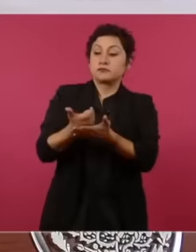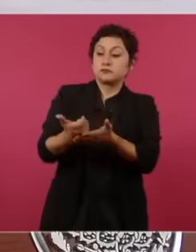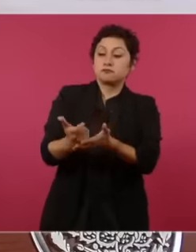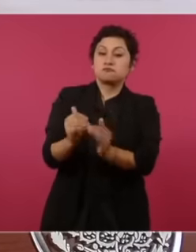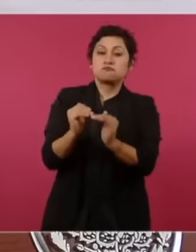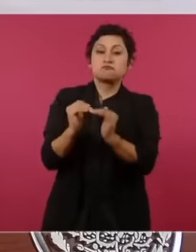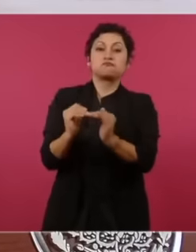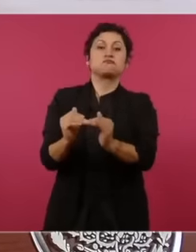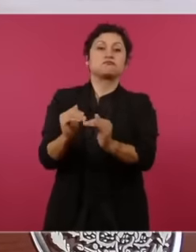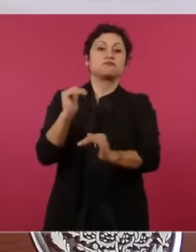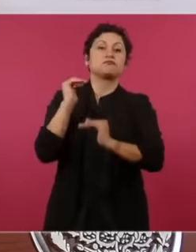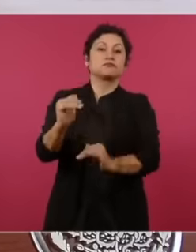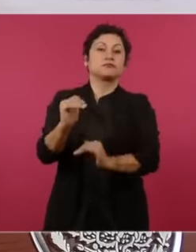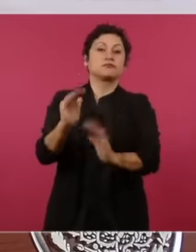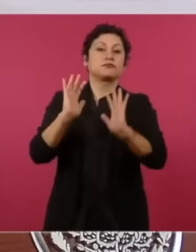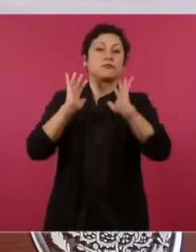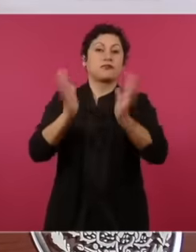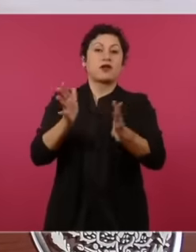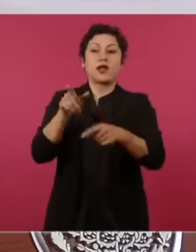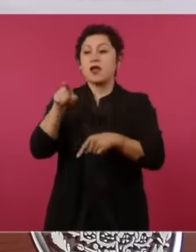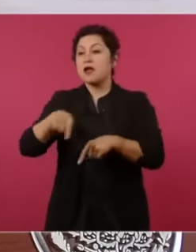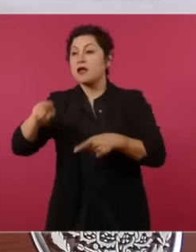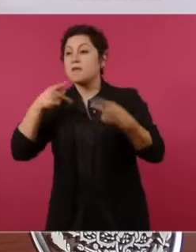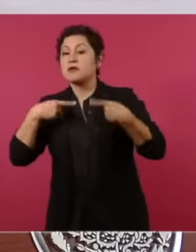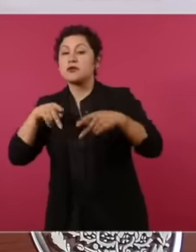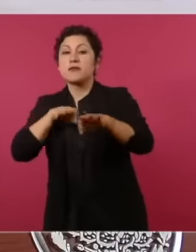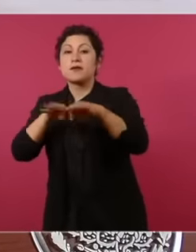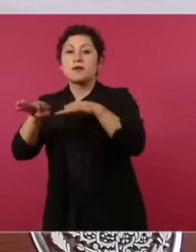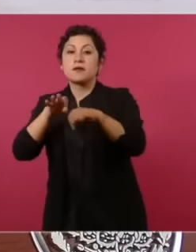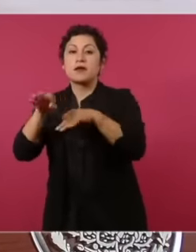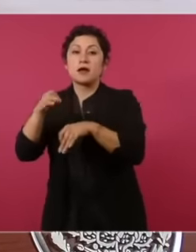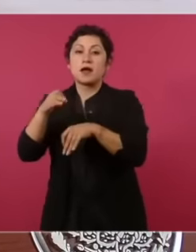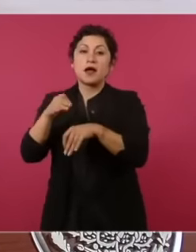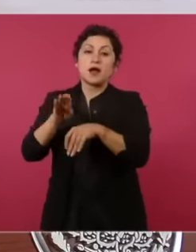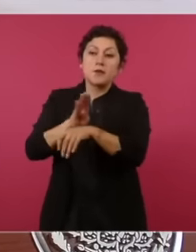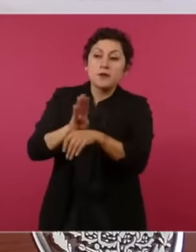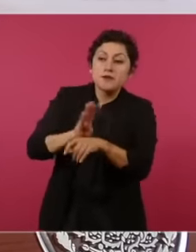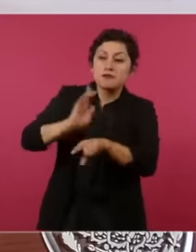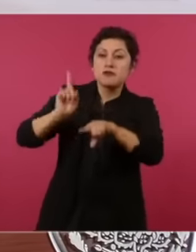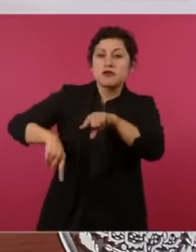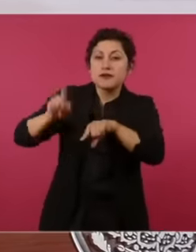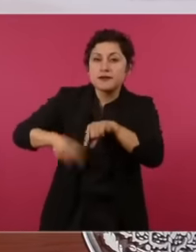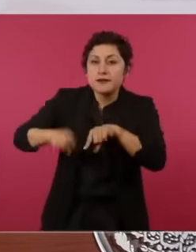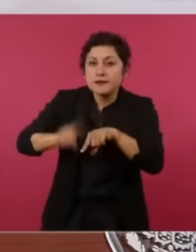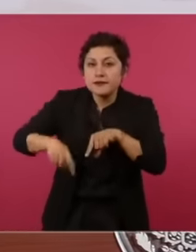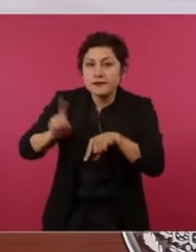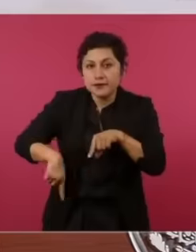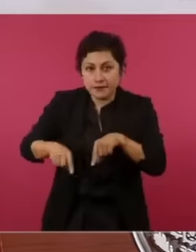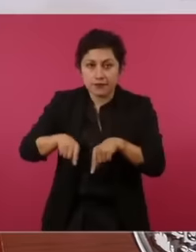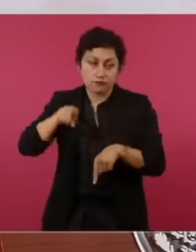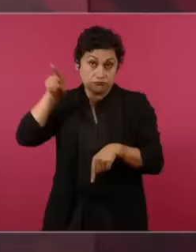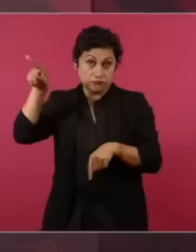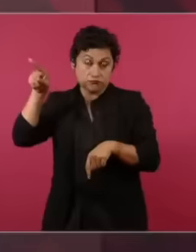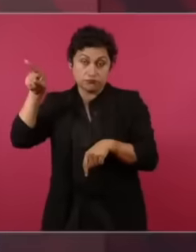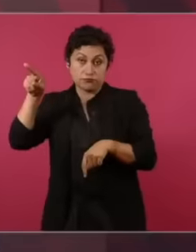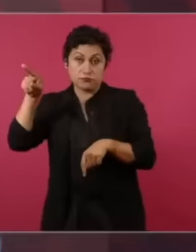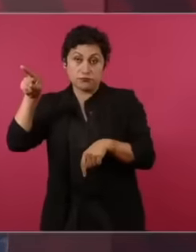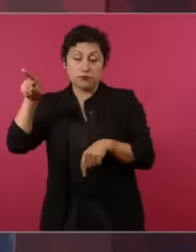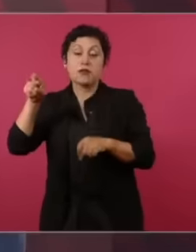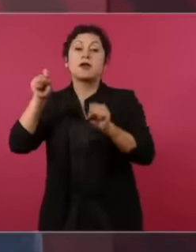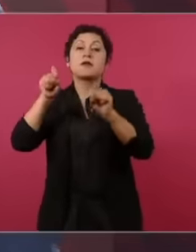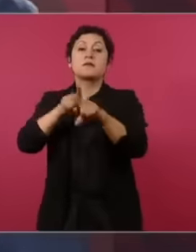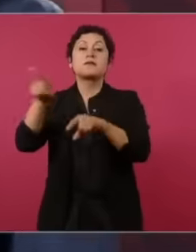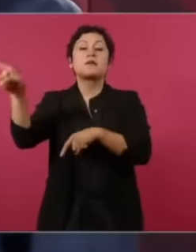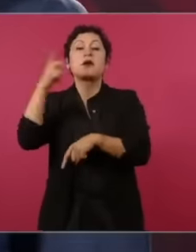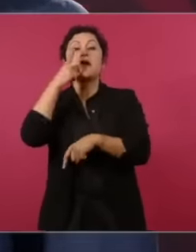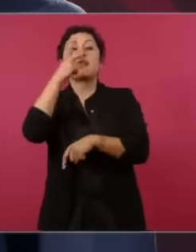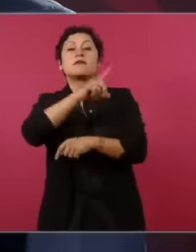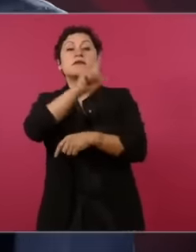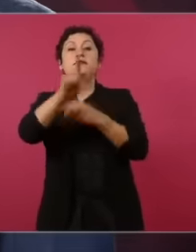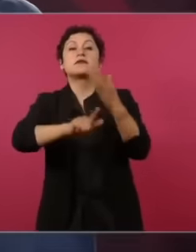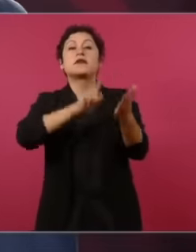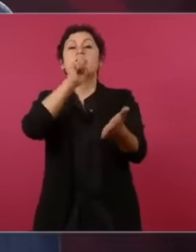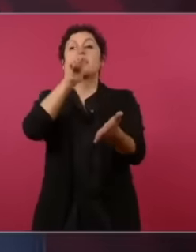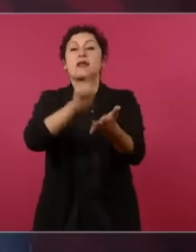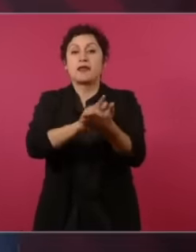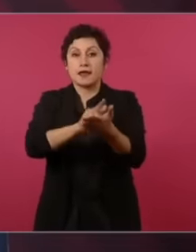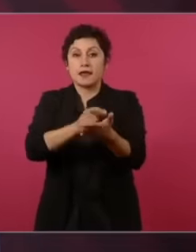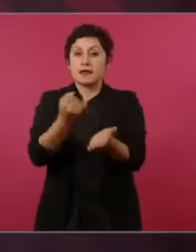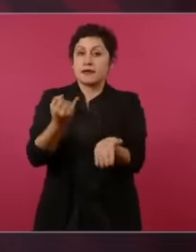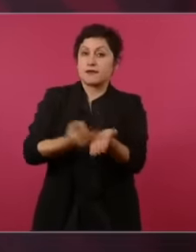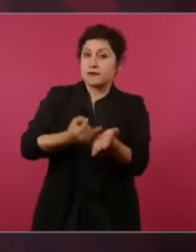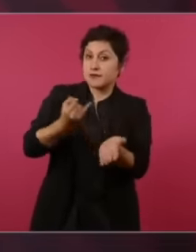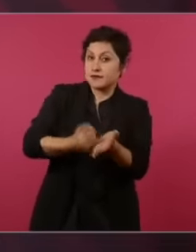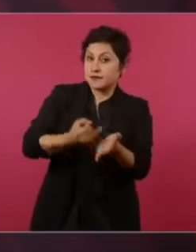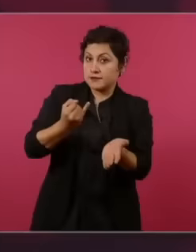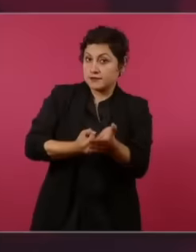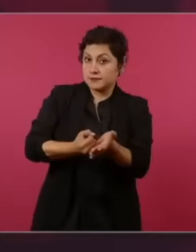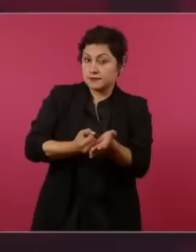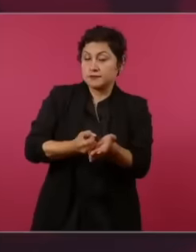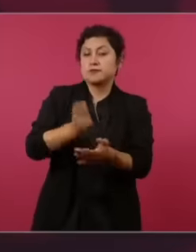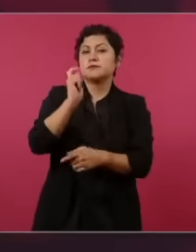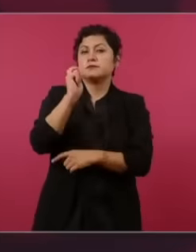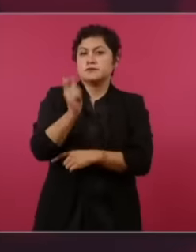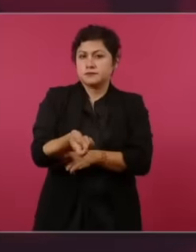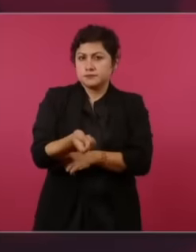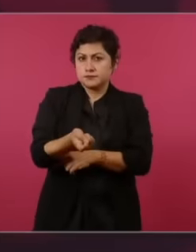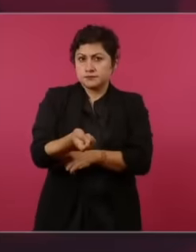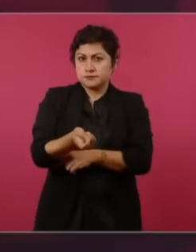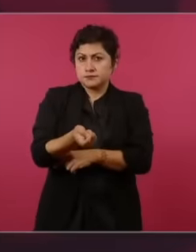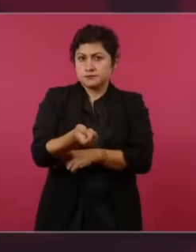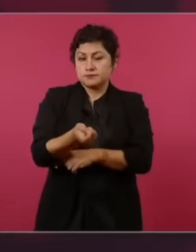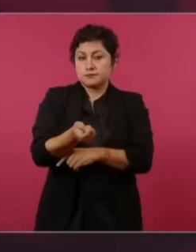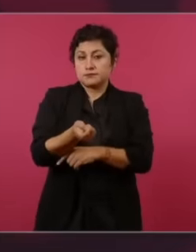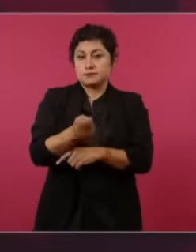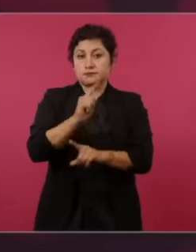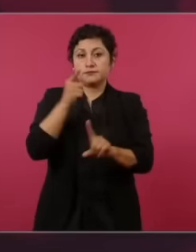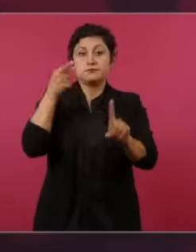benefits from workers and also the tax reform, which was charging VAT on food and